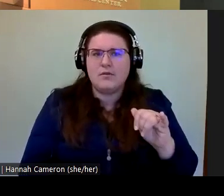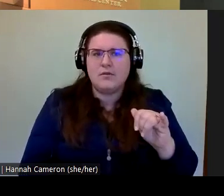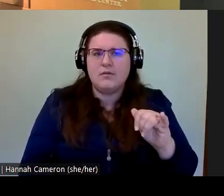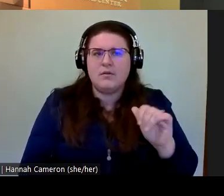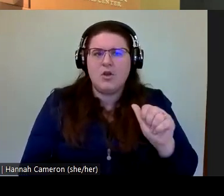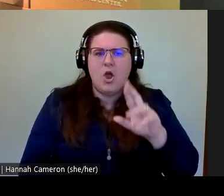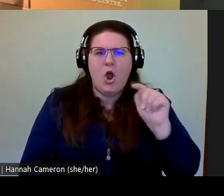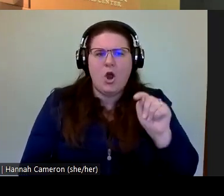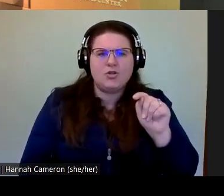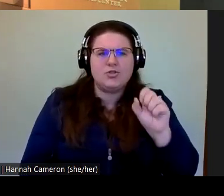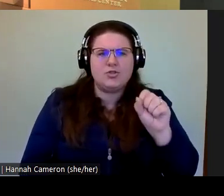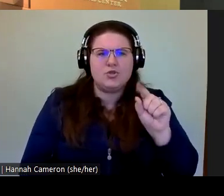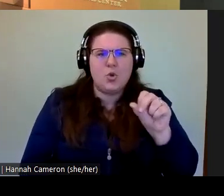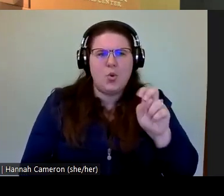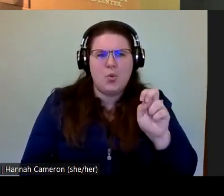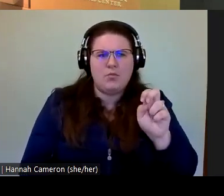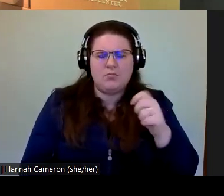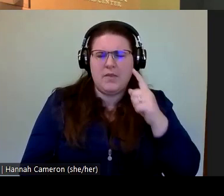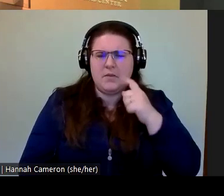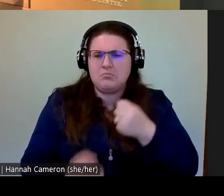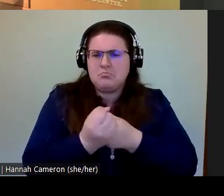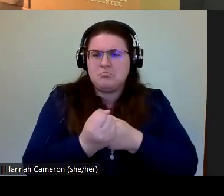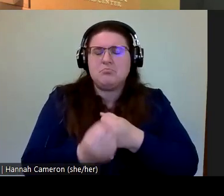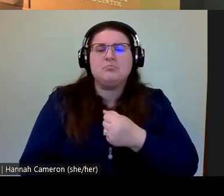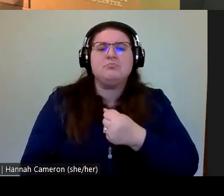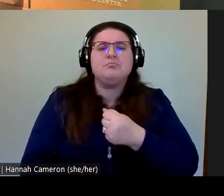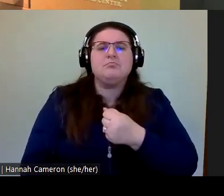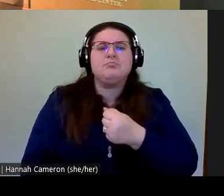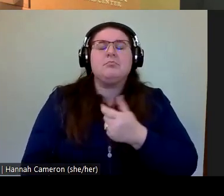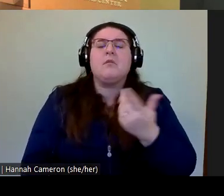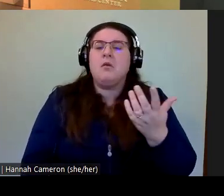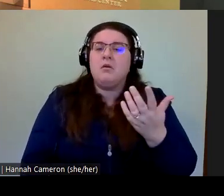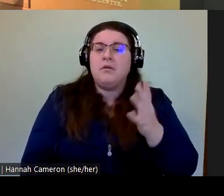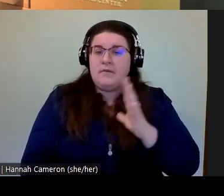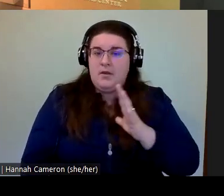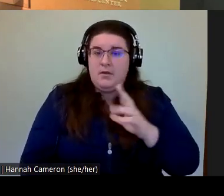partner study and what we said is for people who are in primary care they don't spend all of their